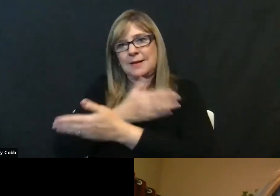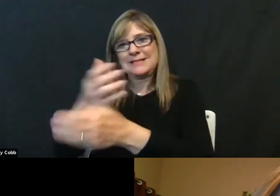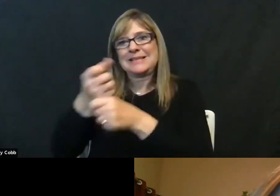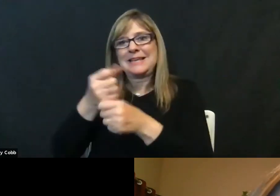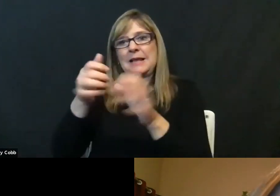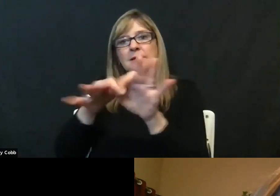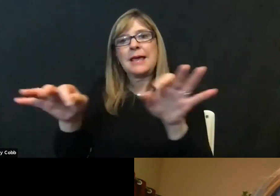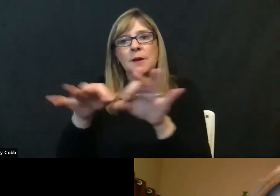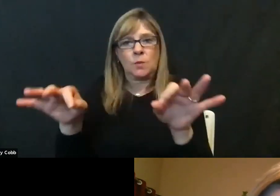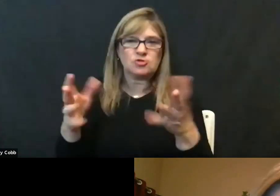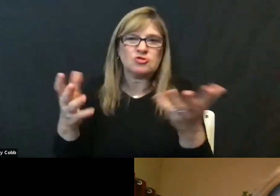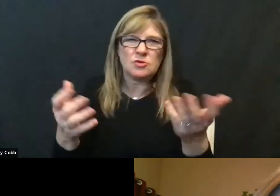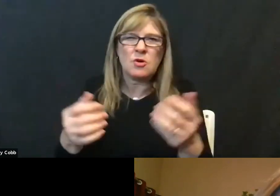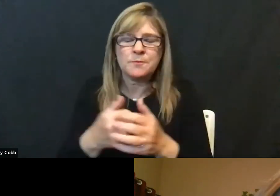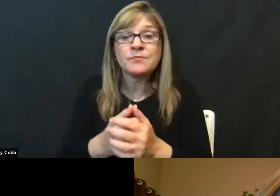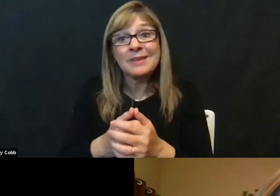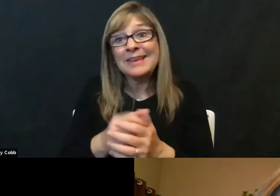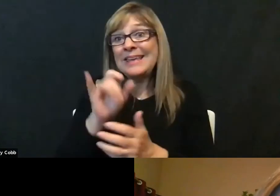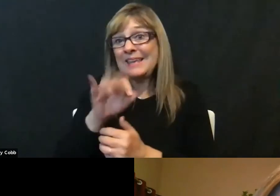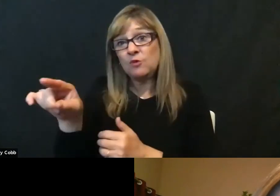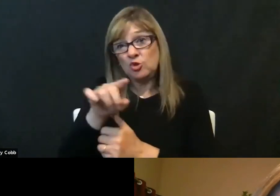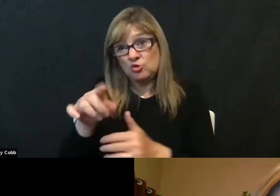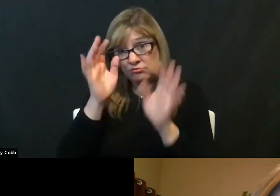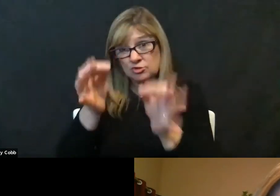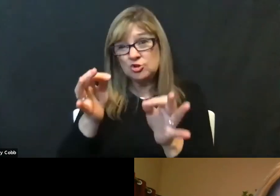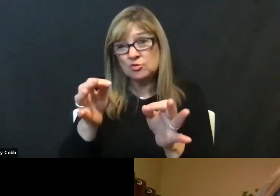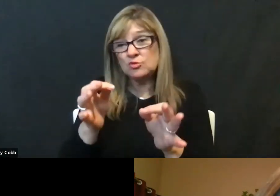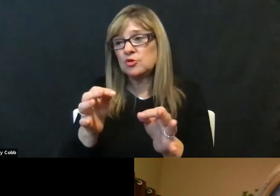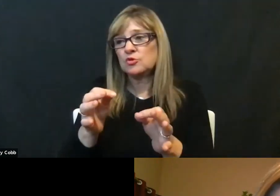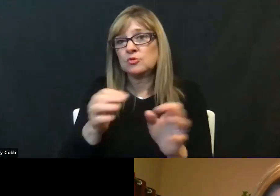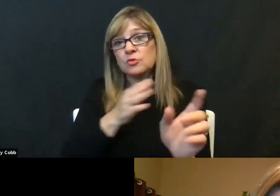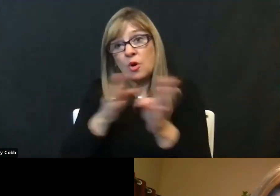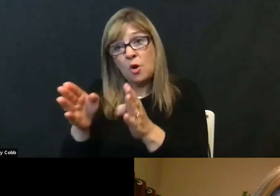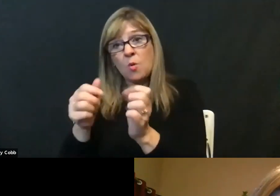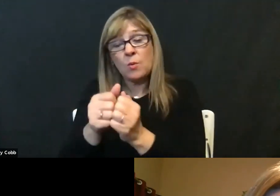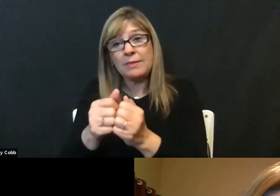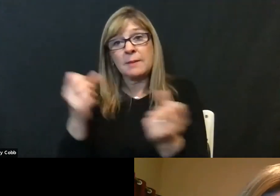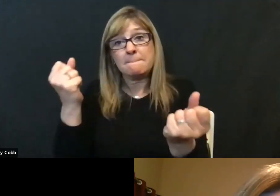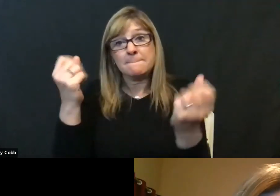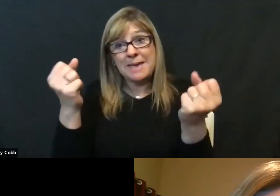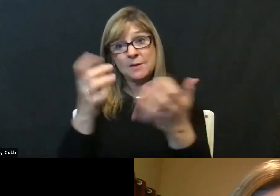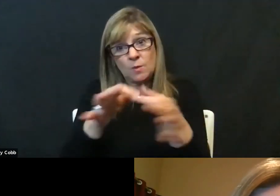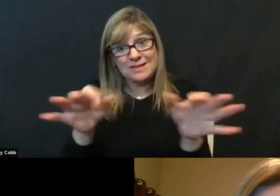And so if you choose to go with a manual language then there are some classes through Texas School